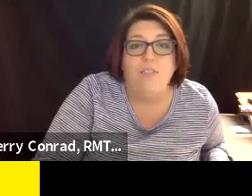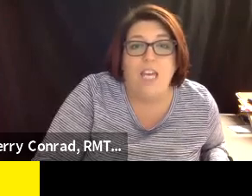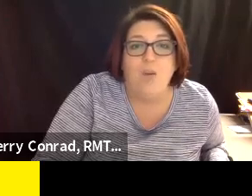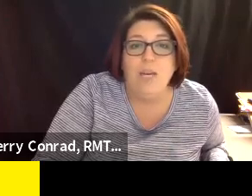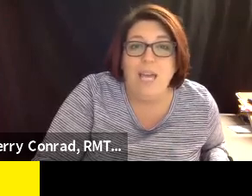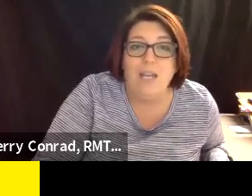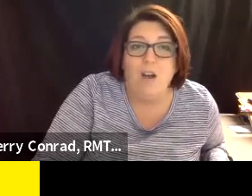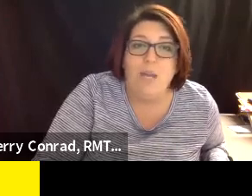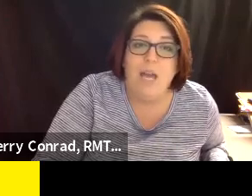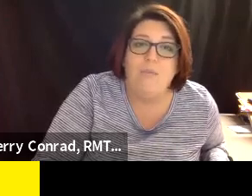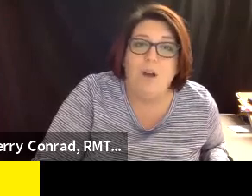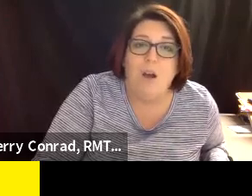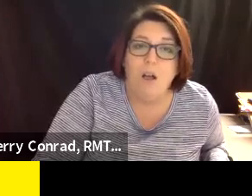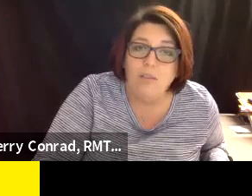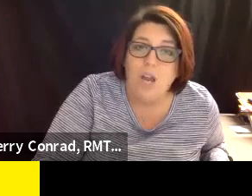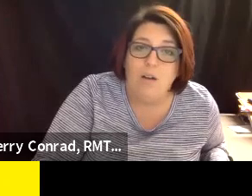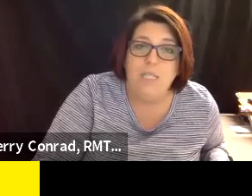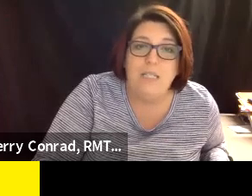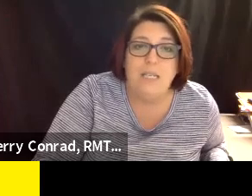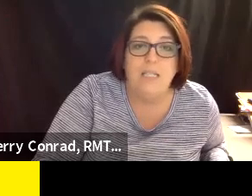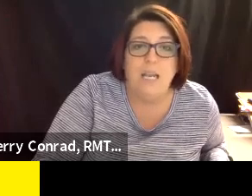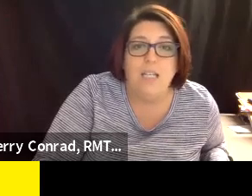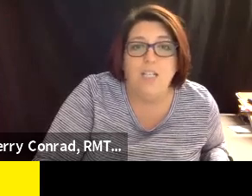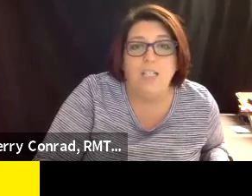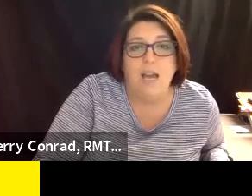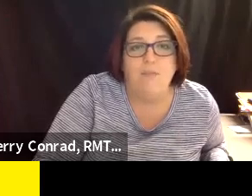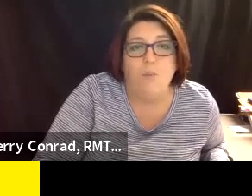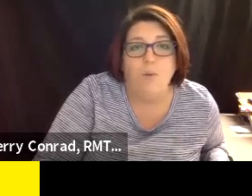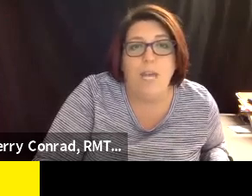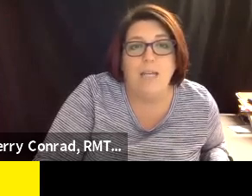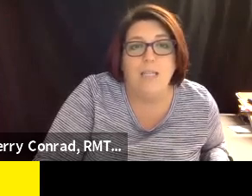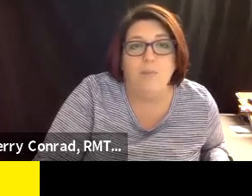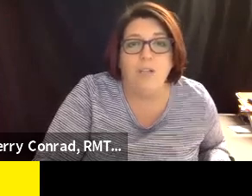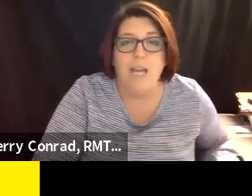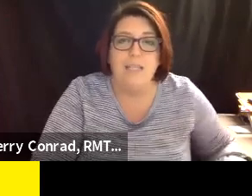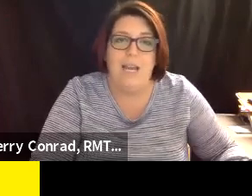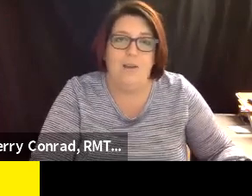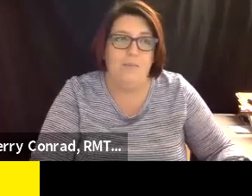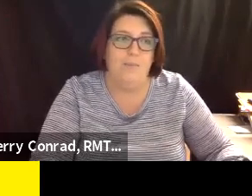Thank you again on behalf of all of the RMTC-D/HH staff. We will be ending the broadcast now.